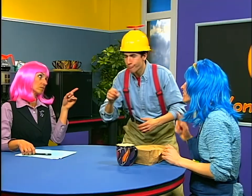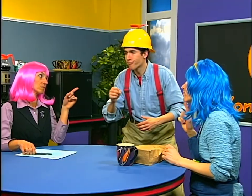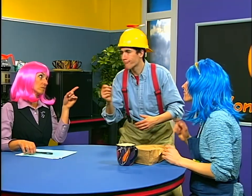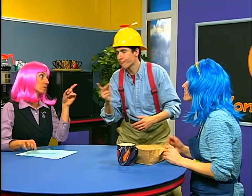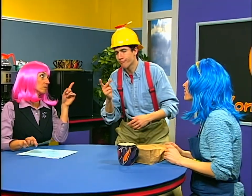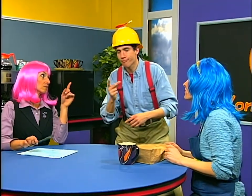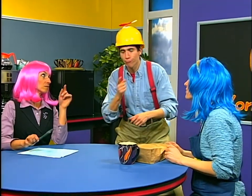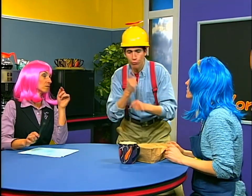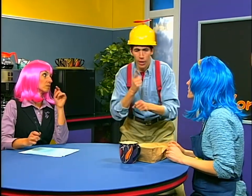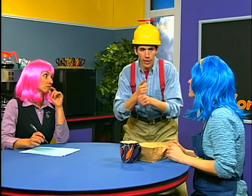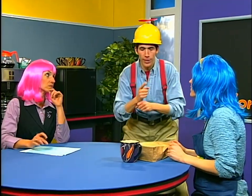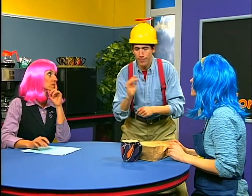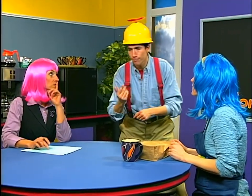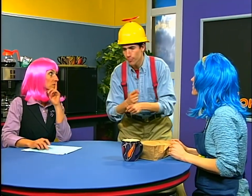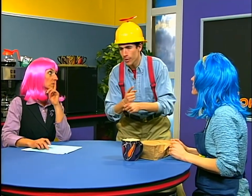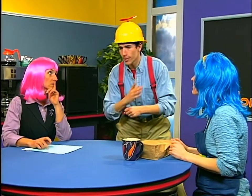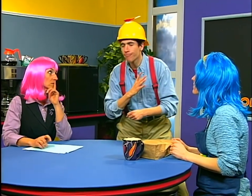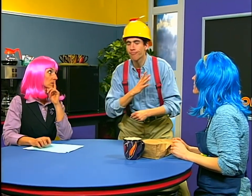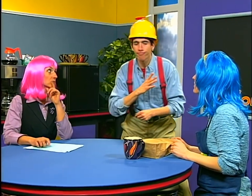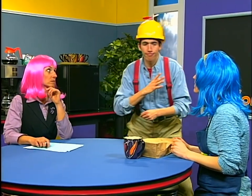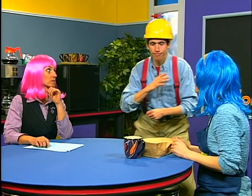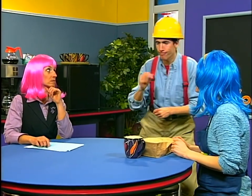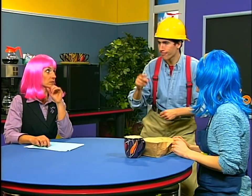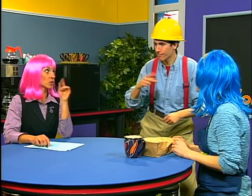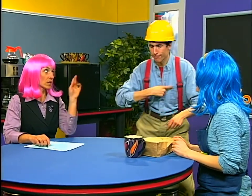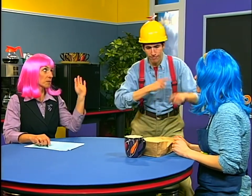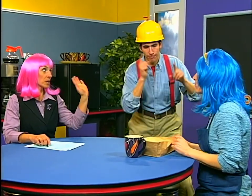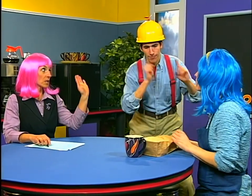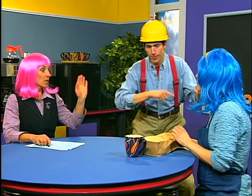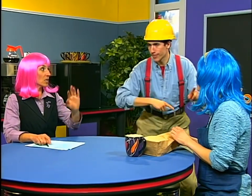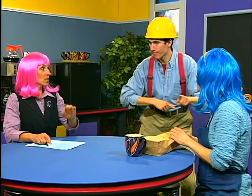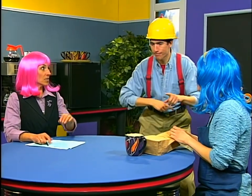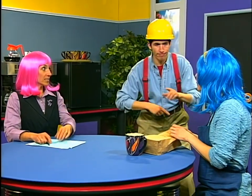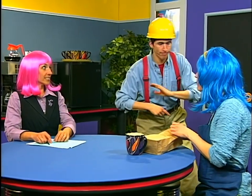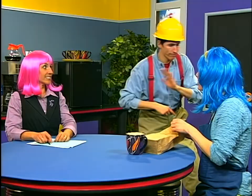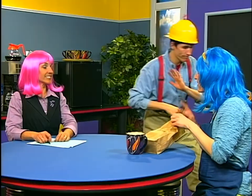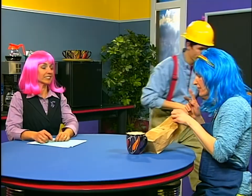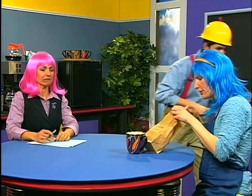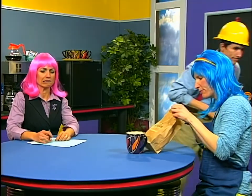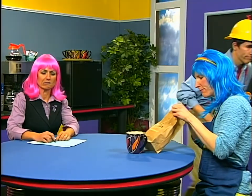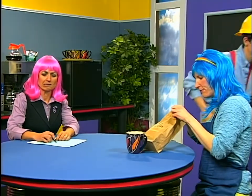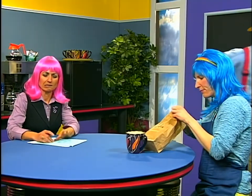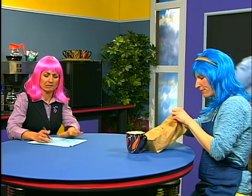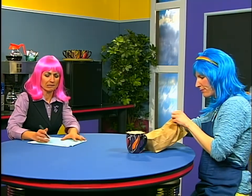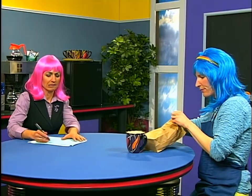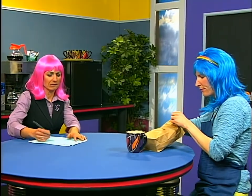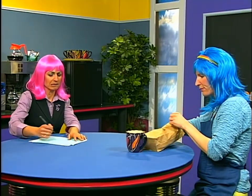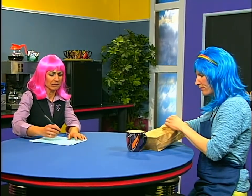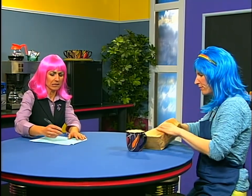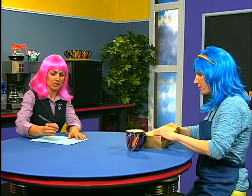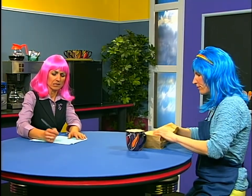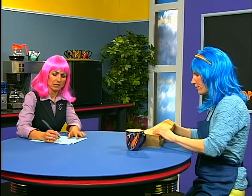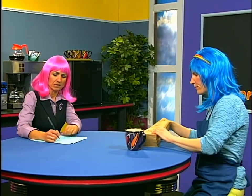THE DRYER, WELL, UM, UH, HE FIXED THE STUFF ON THE BACK, YEAH. OKAY.